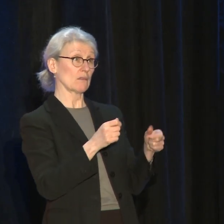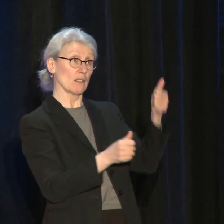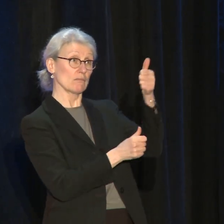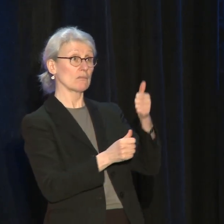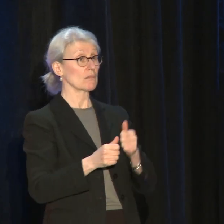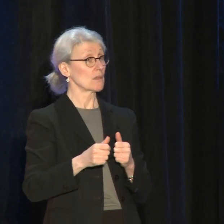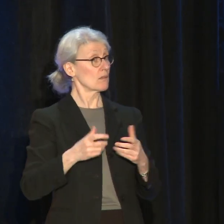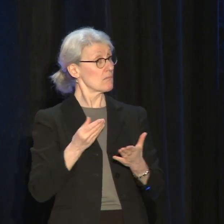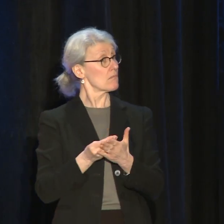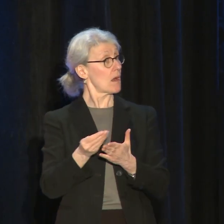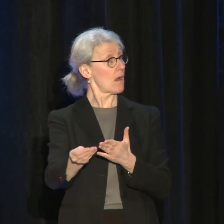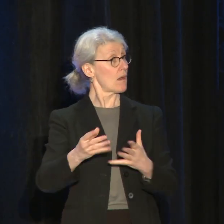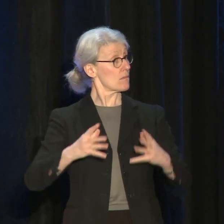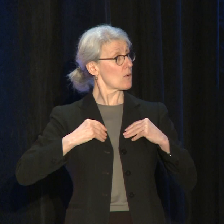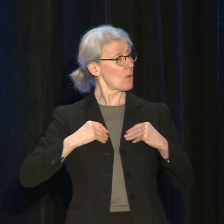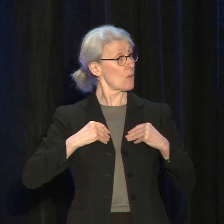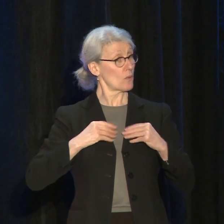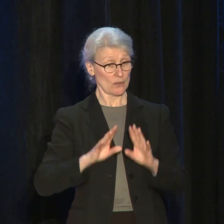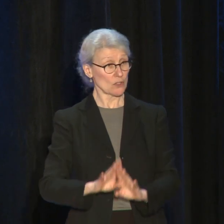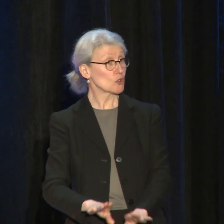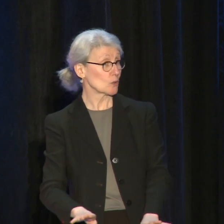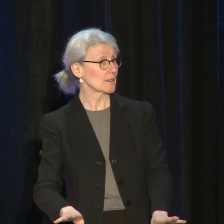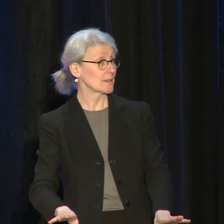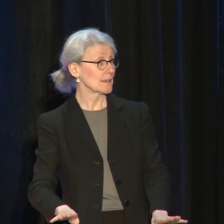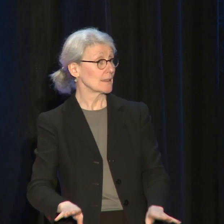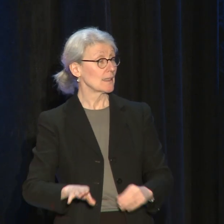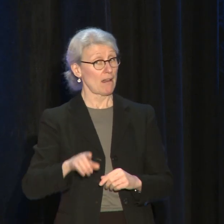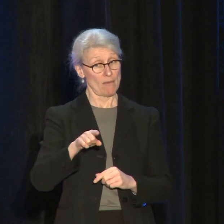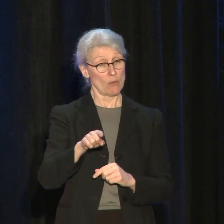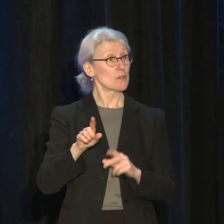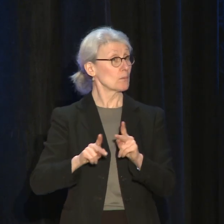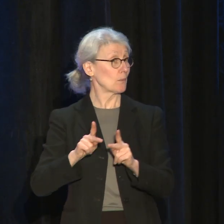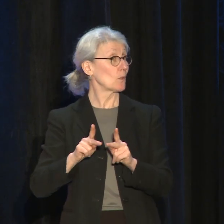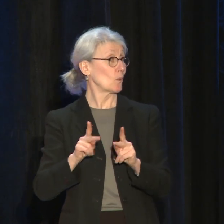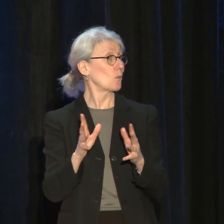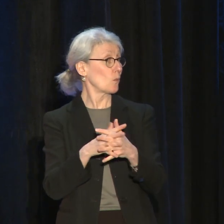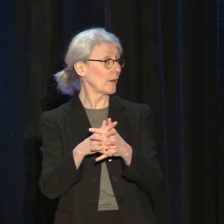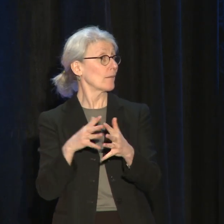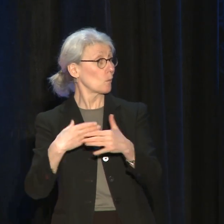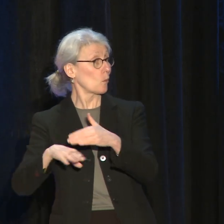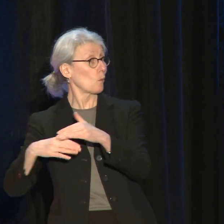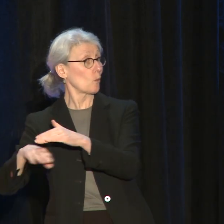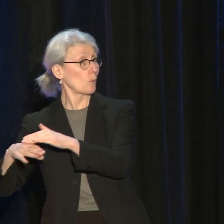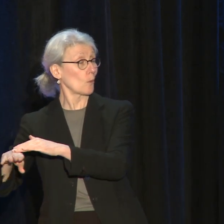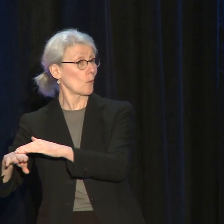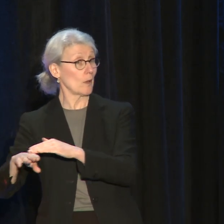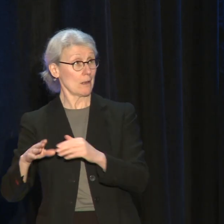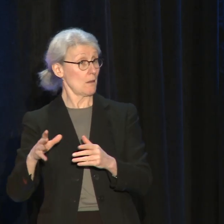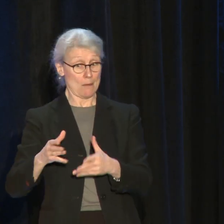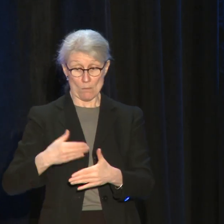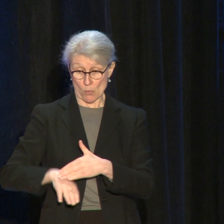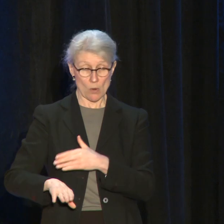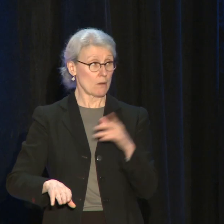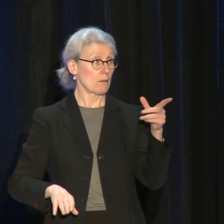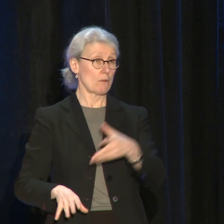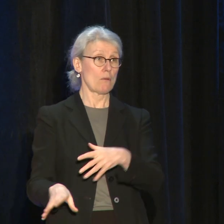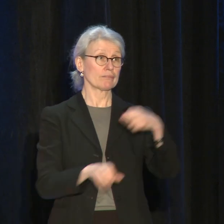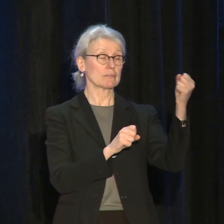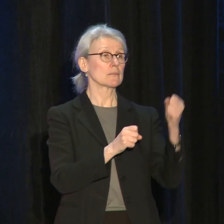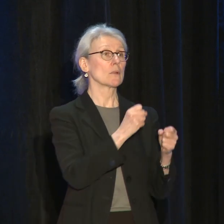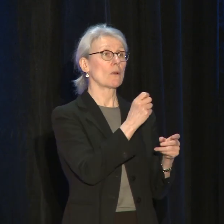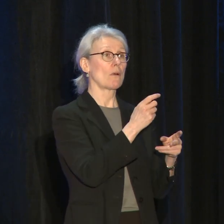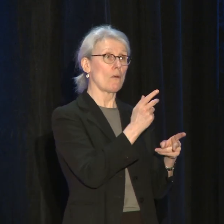owning the children of enslaved people. From the moment of conception families were torn apart